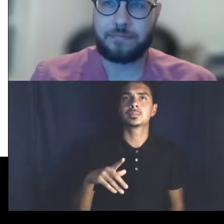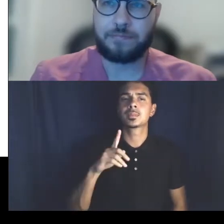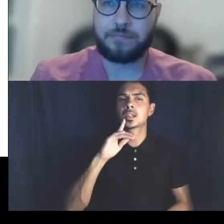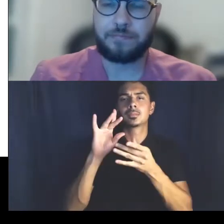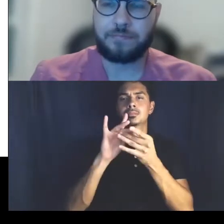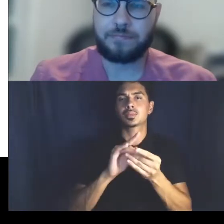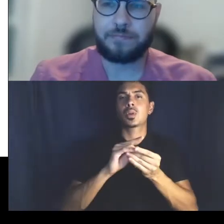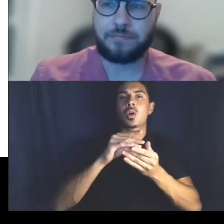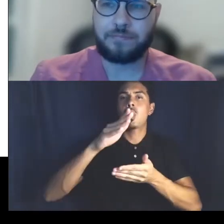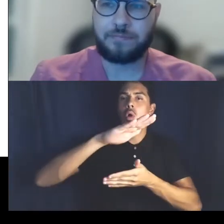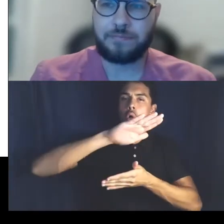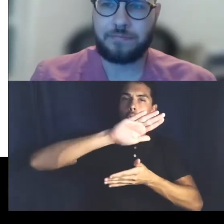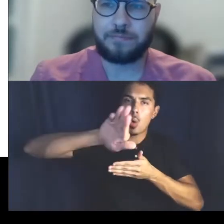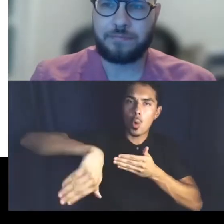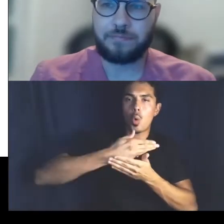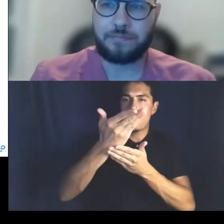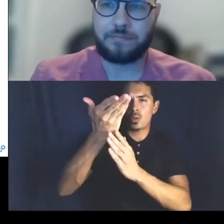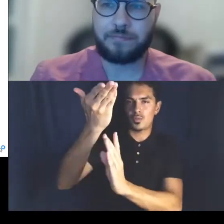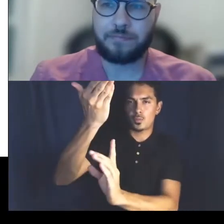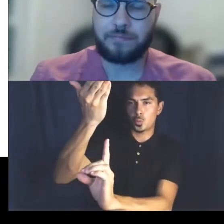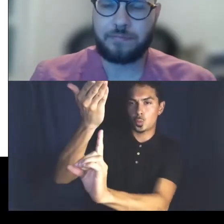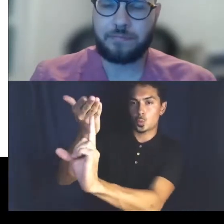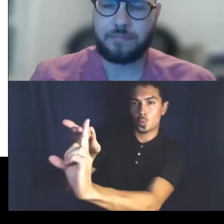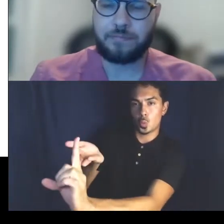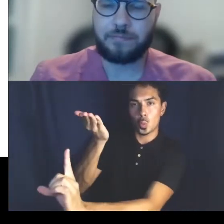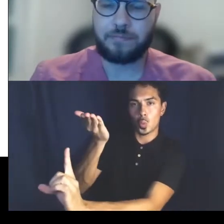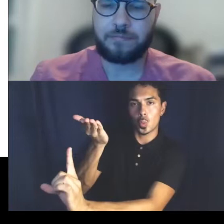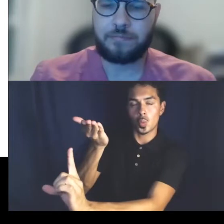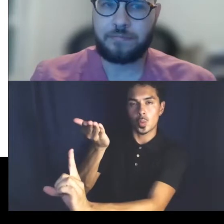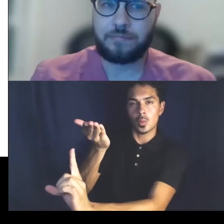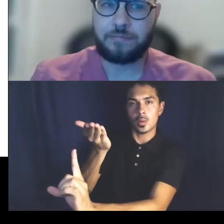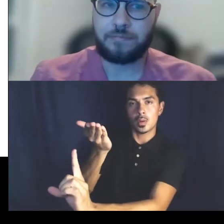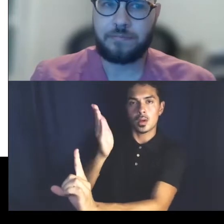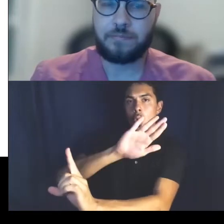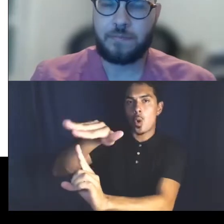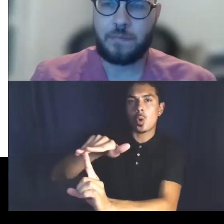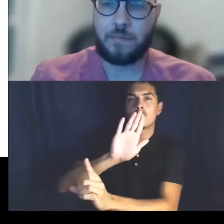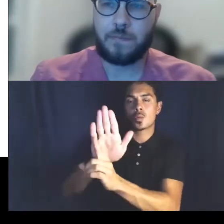and it is an essential core component to wellness.